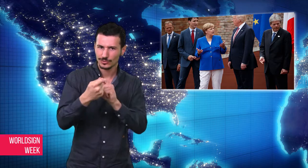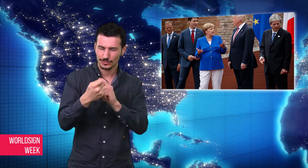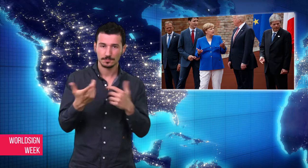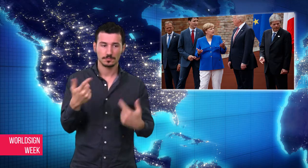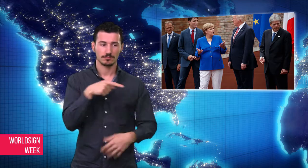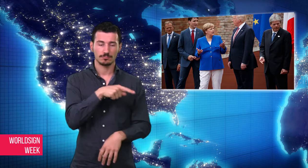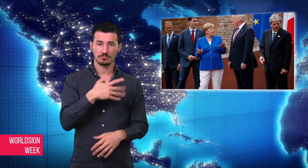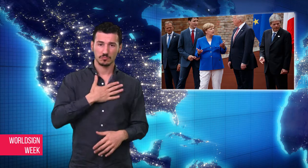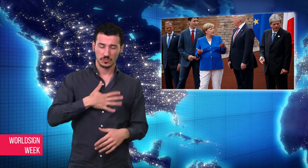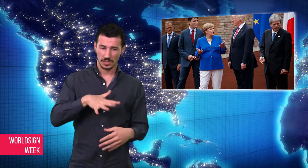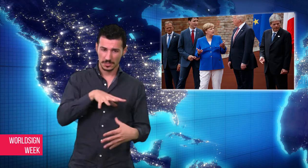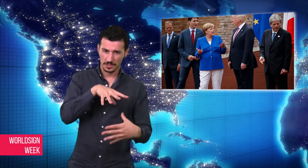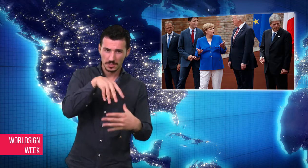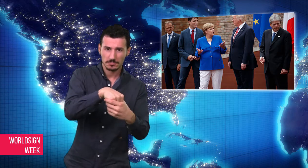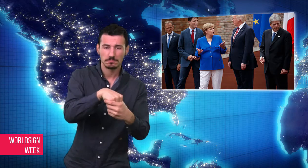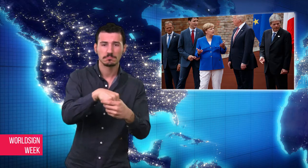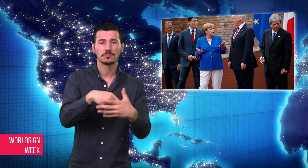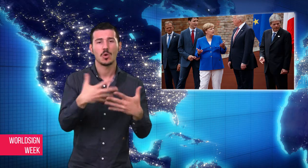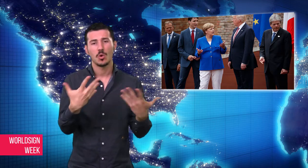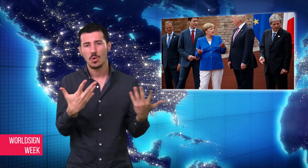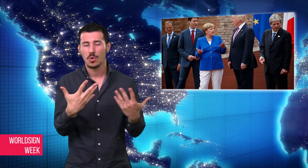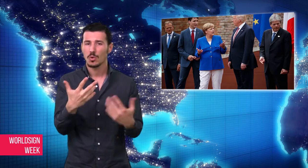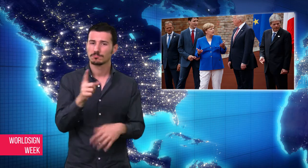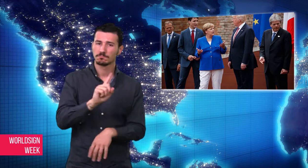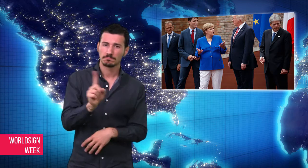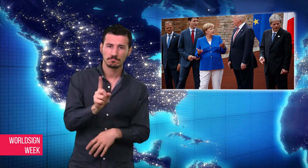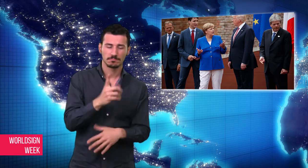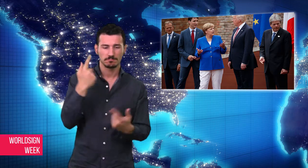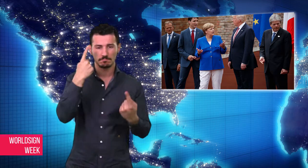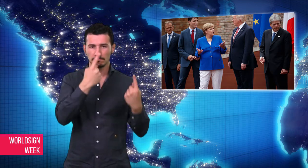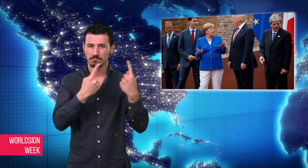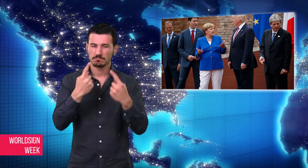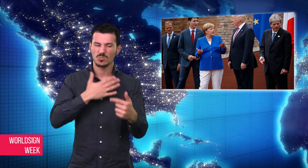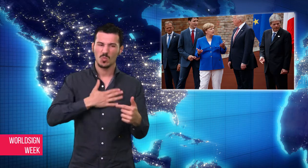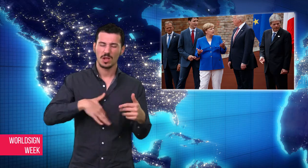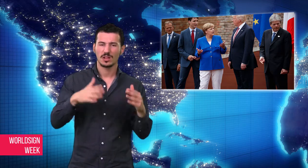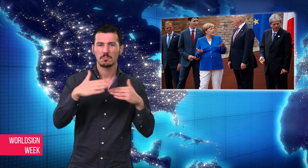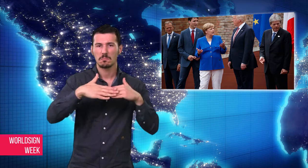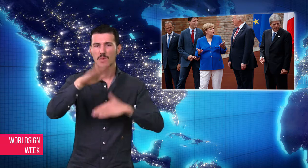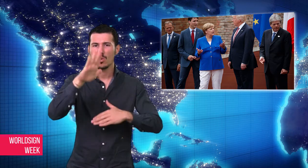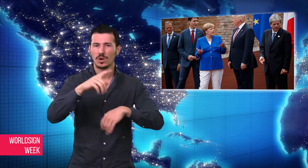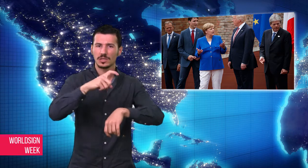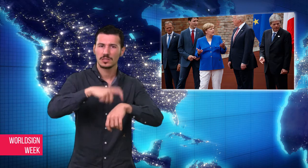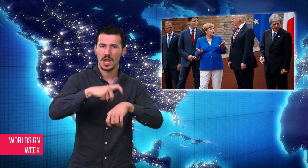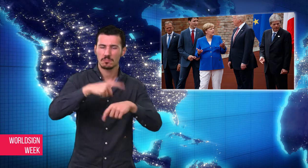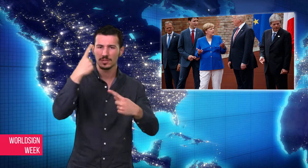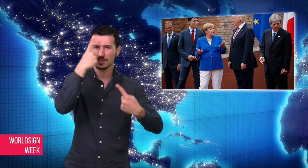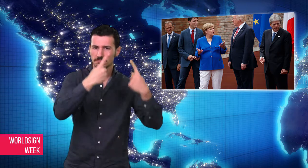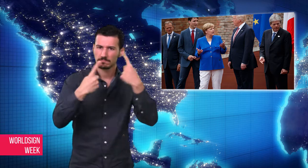frustrated European diplomats. German